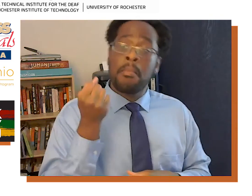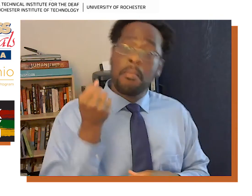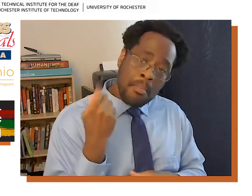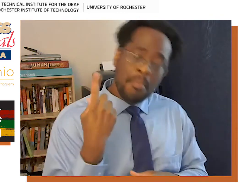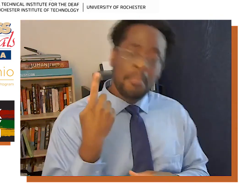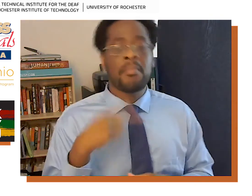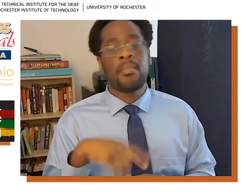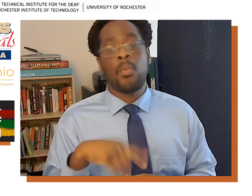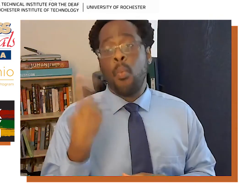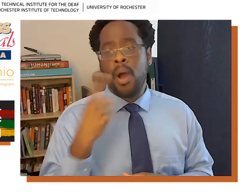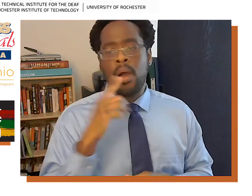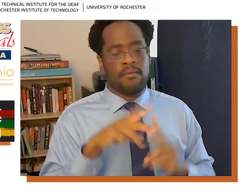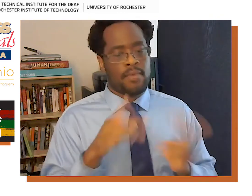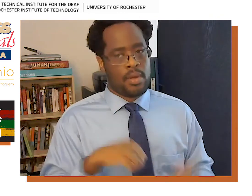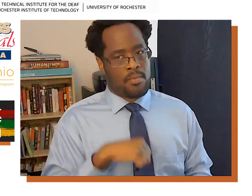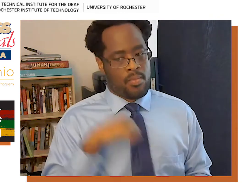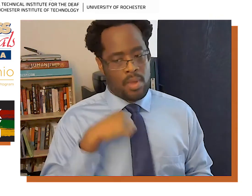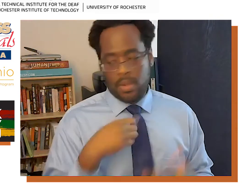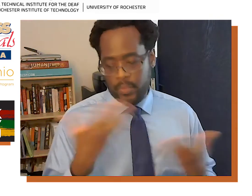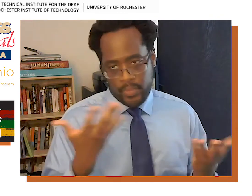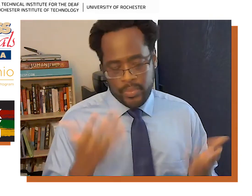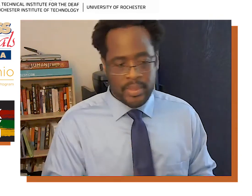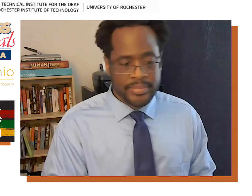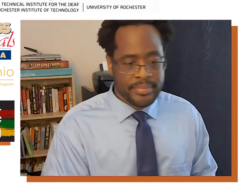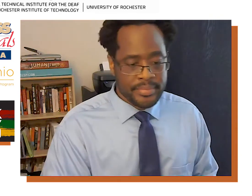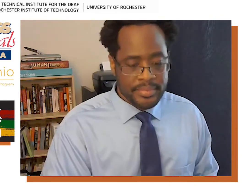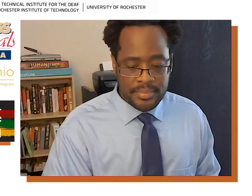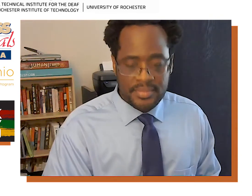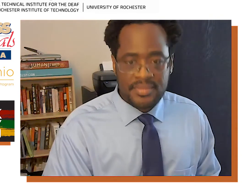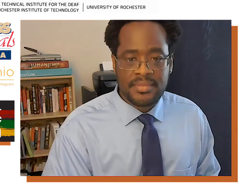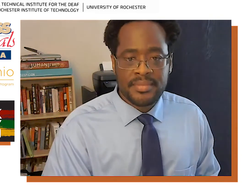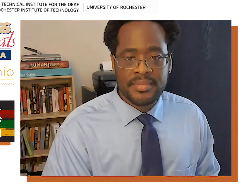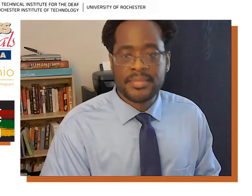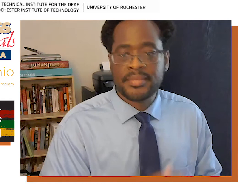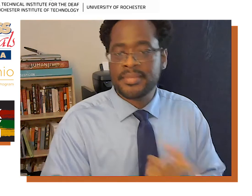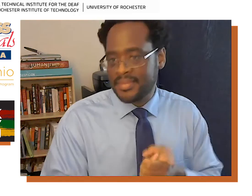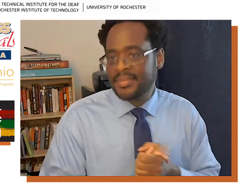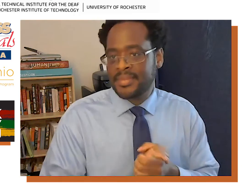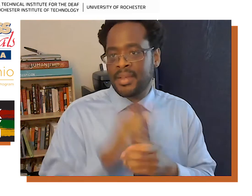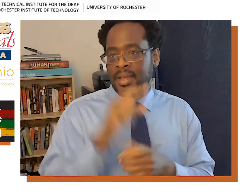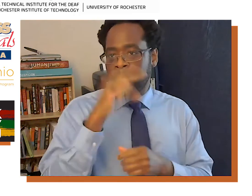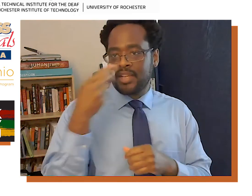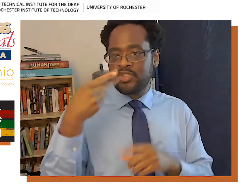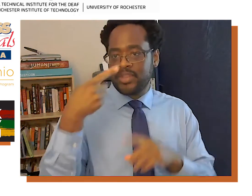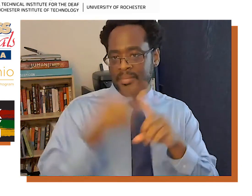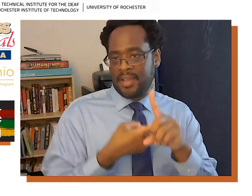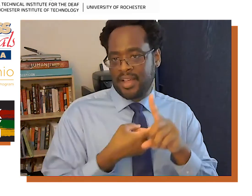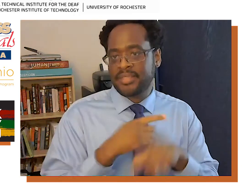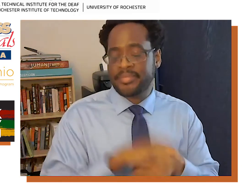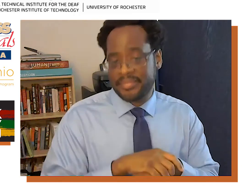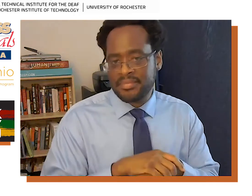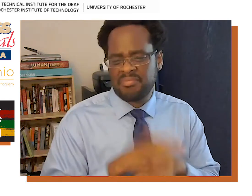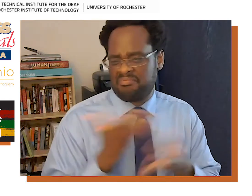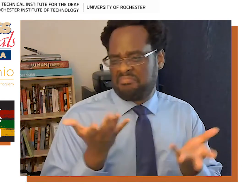I did very well here. The one that I am most proud of, though, is this for Black History Month...